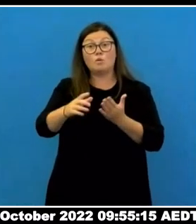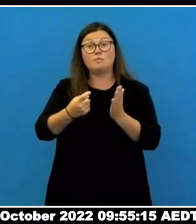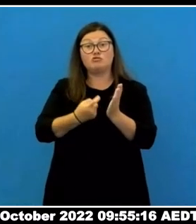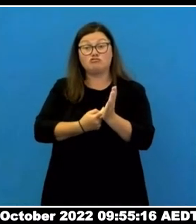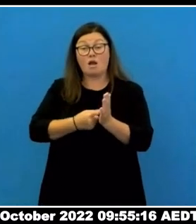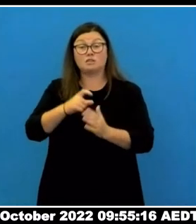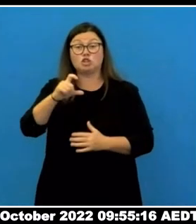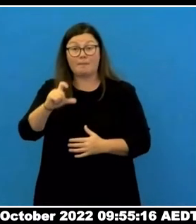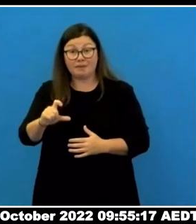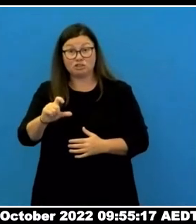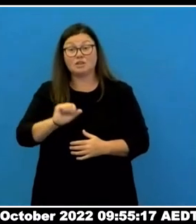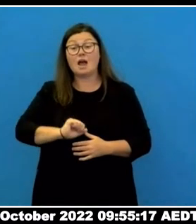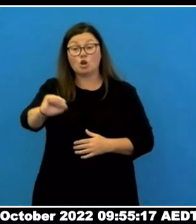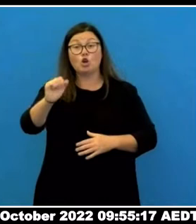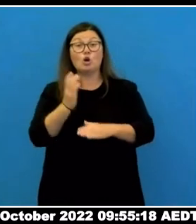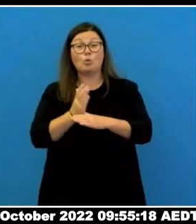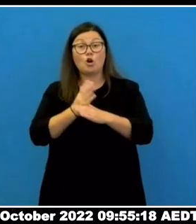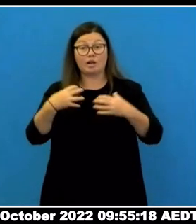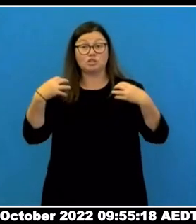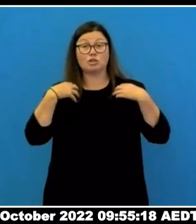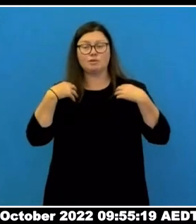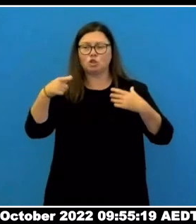has focused on a number of important initiatives.